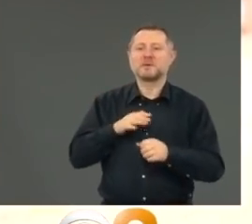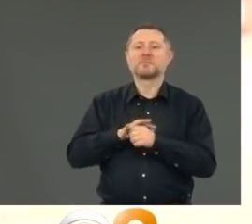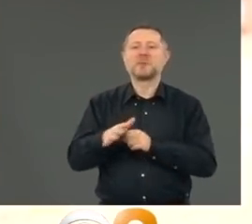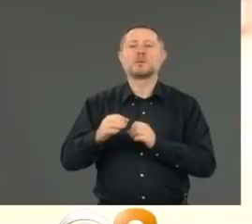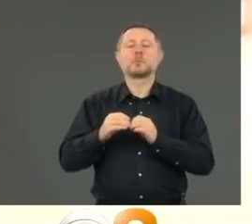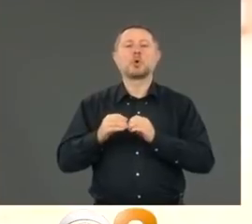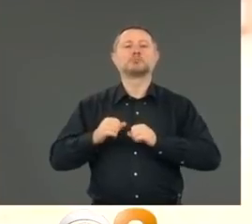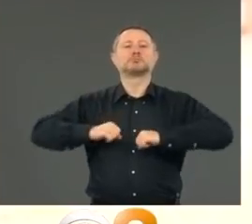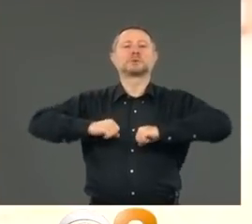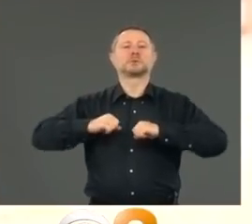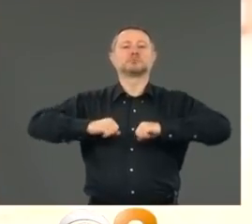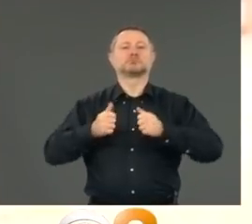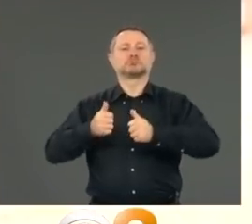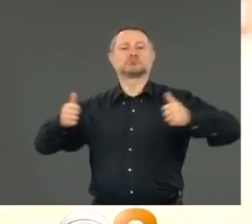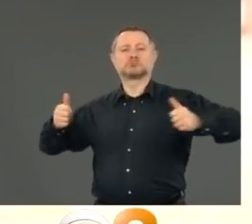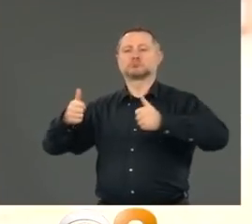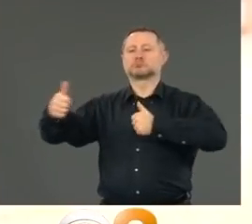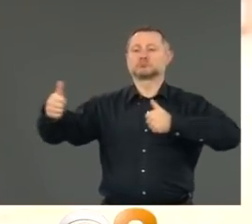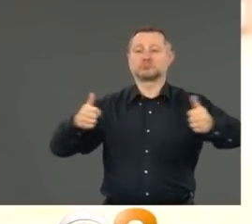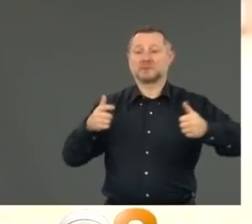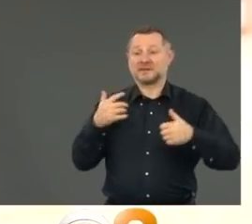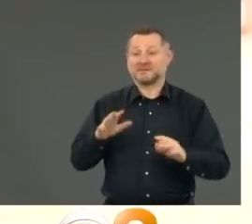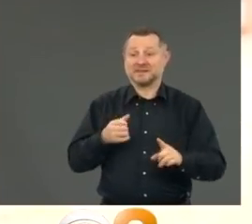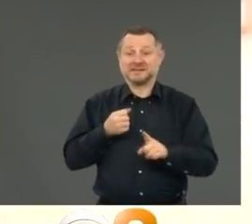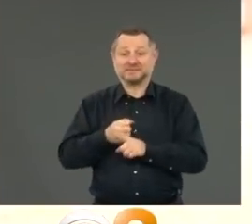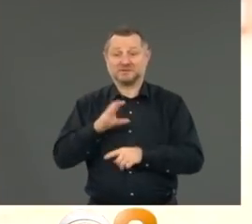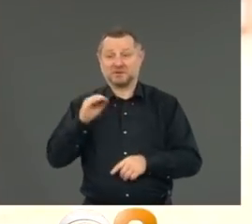WE HAVE SOCIAL DISTANCING ON